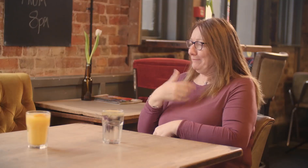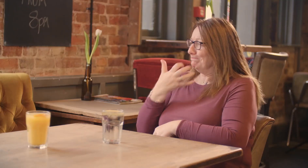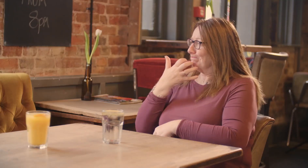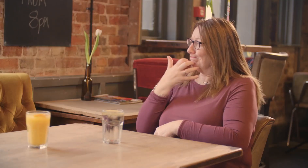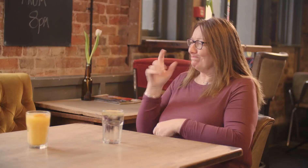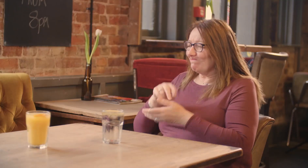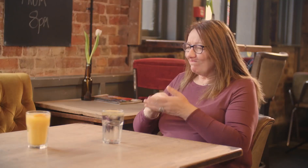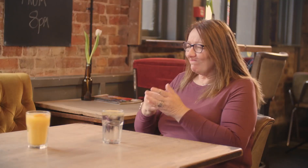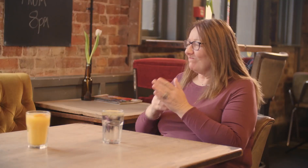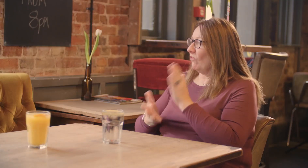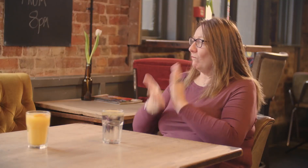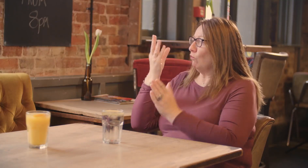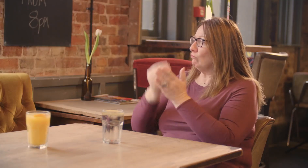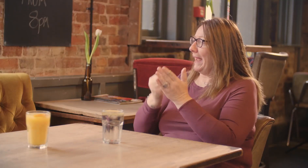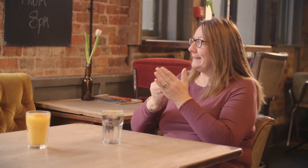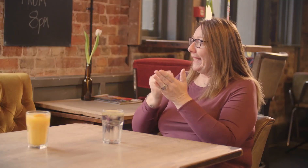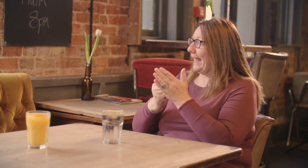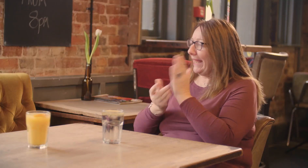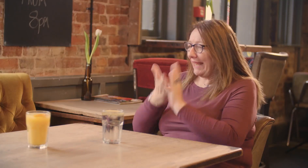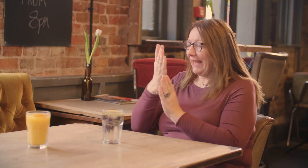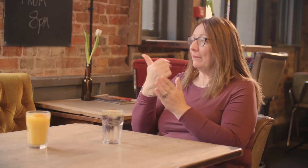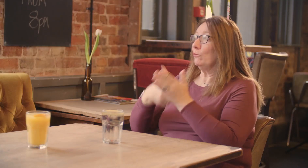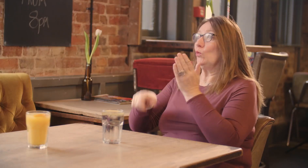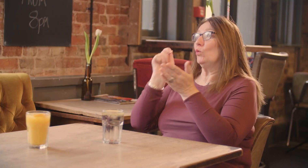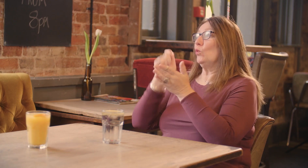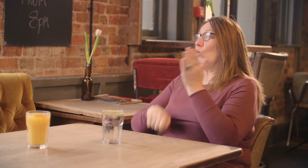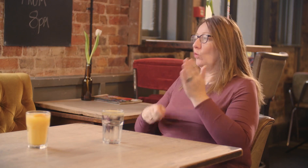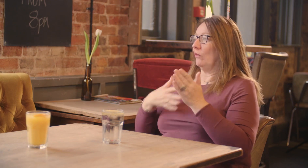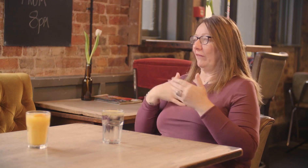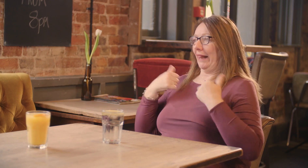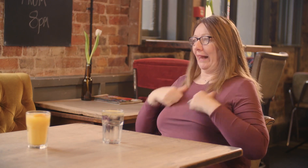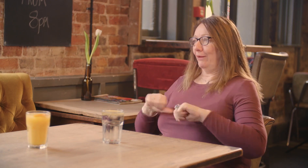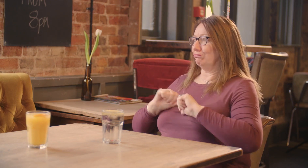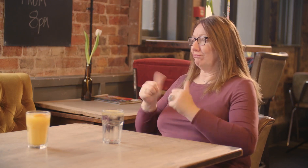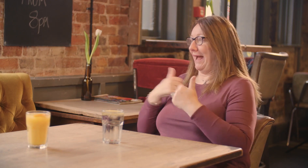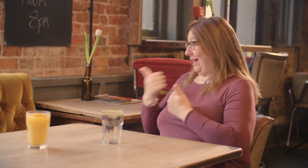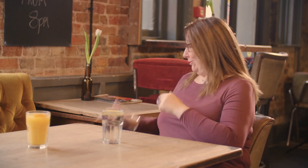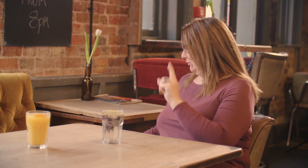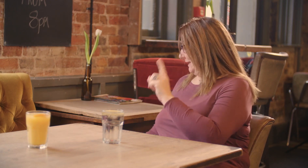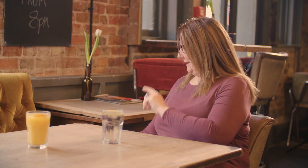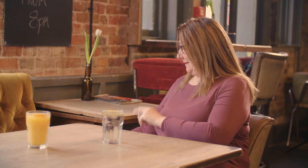We had to put up with them until we'd raised enough money to buy smart new ones - hang on!